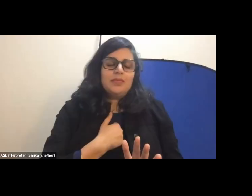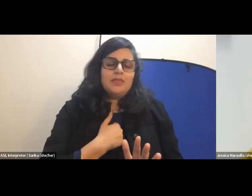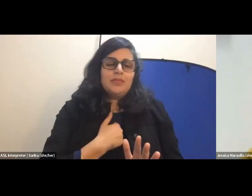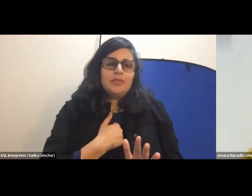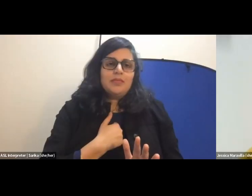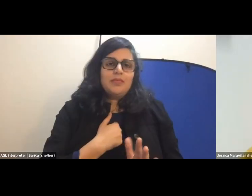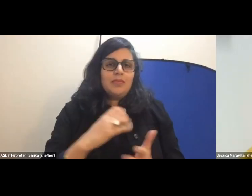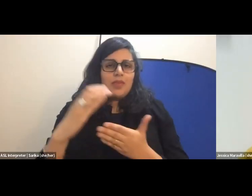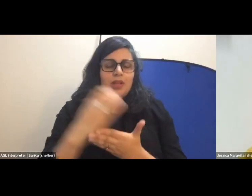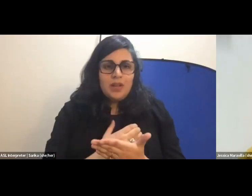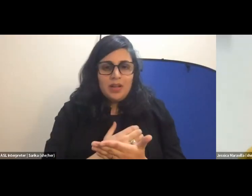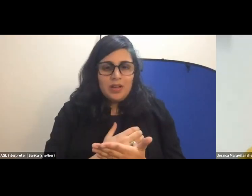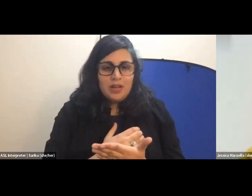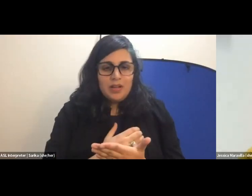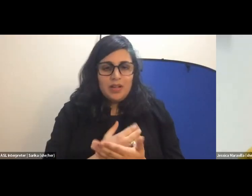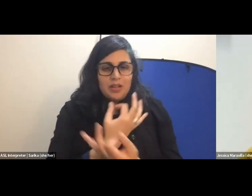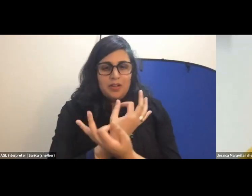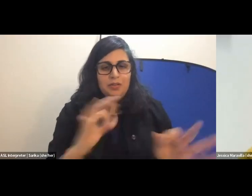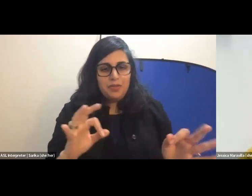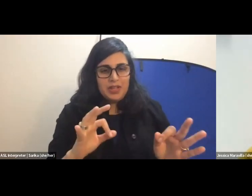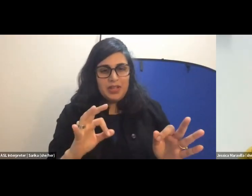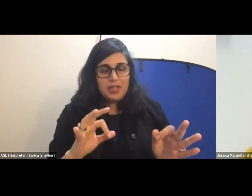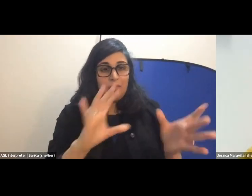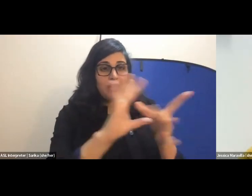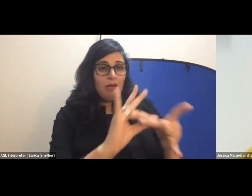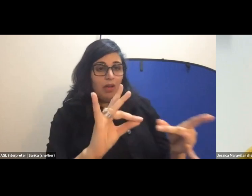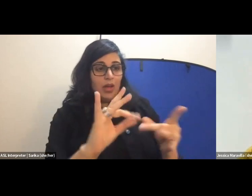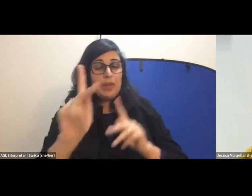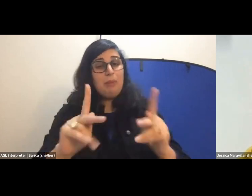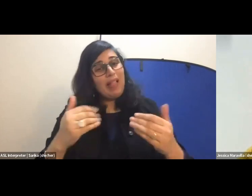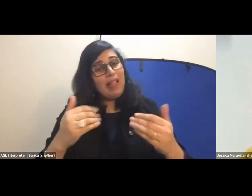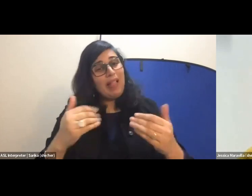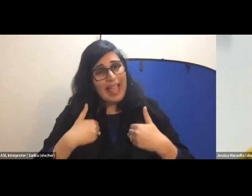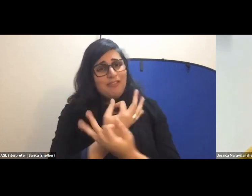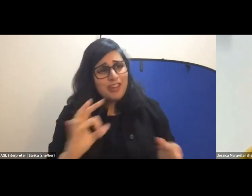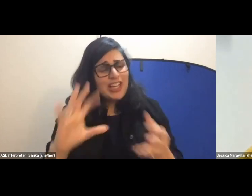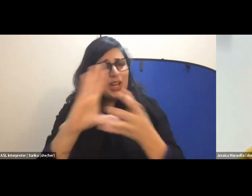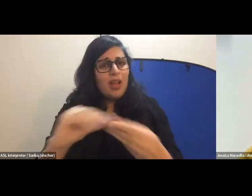and they have the freedom -- sorry.